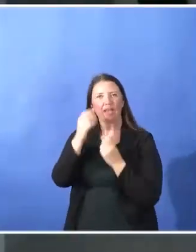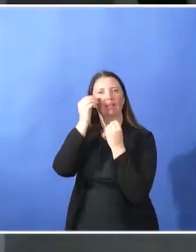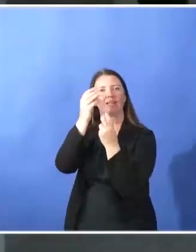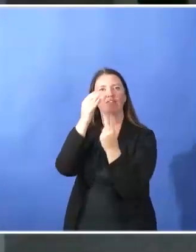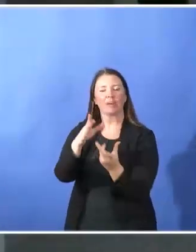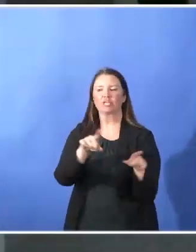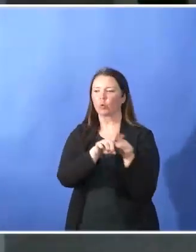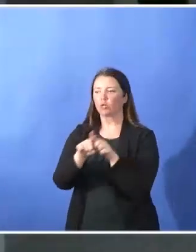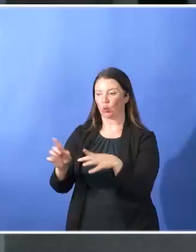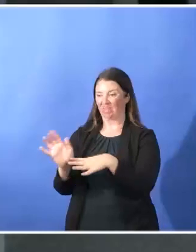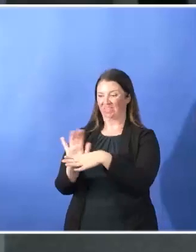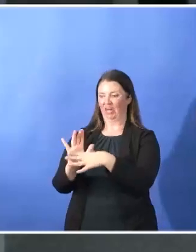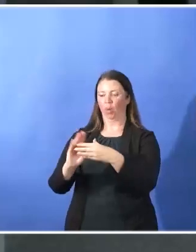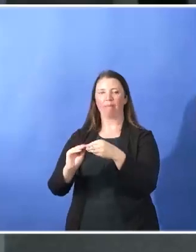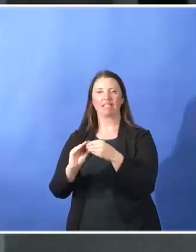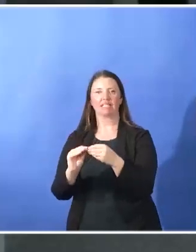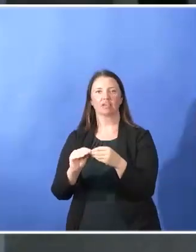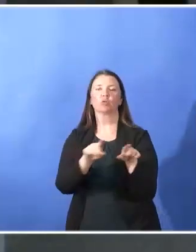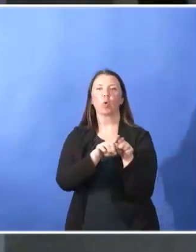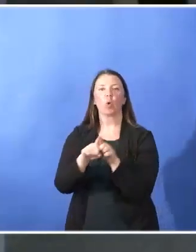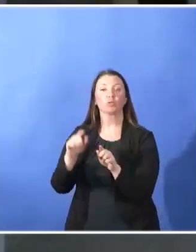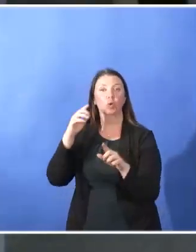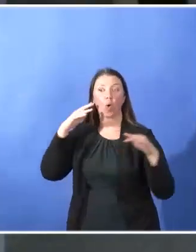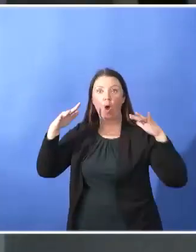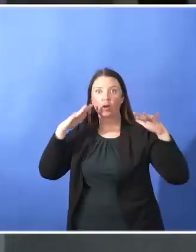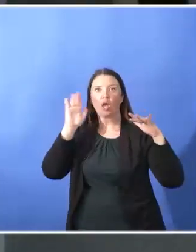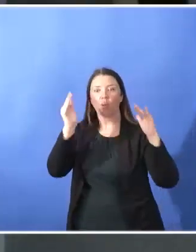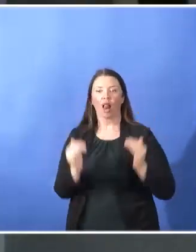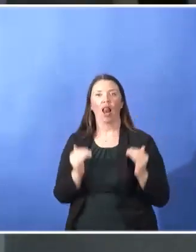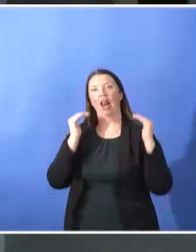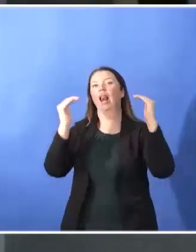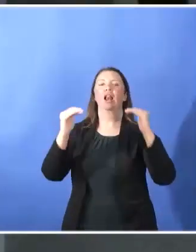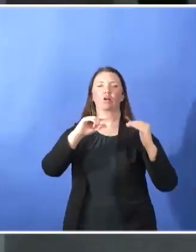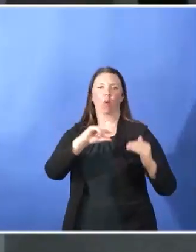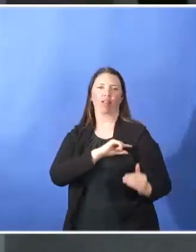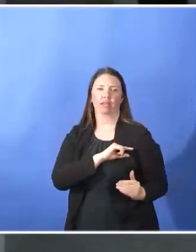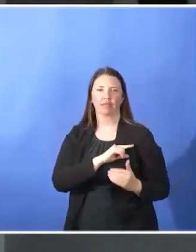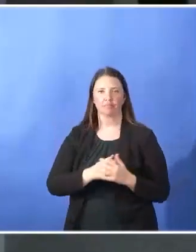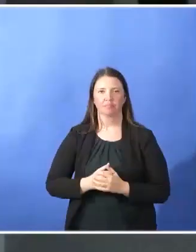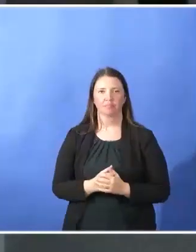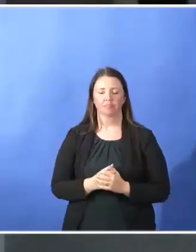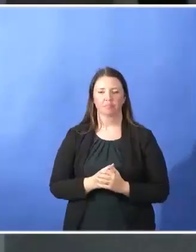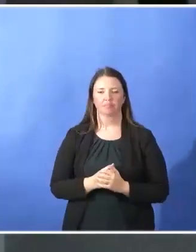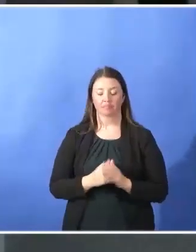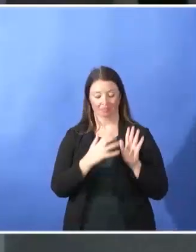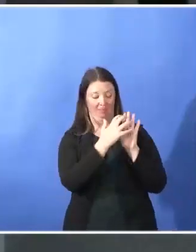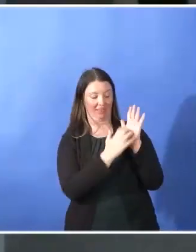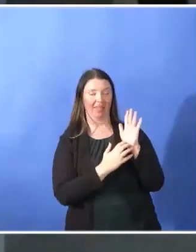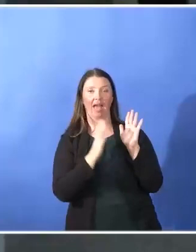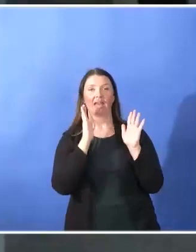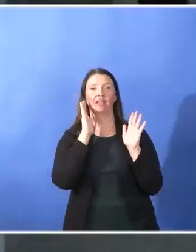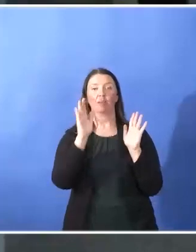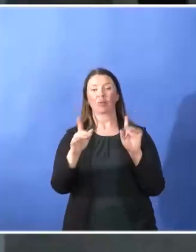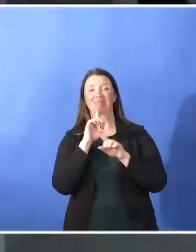HIGHER QUALITY AUDIO. THE ITEM BEFORE YOU IS TO